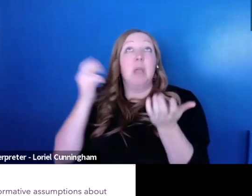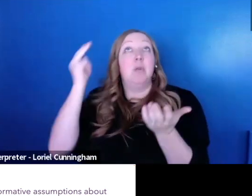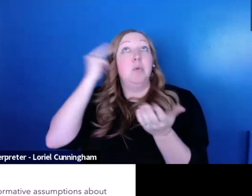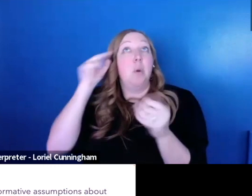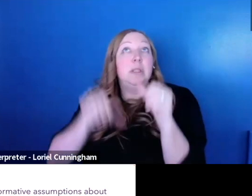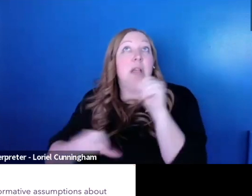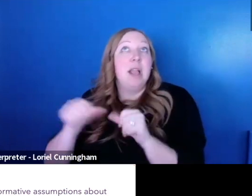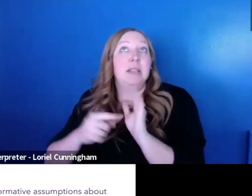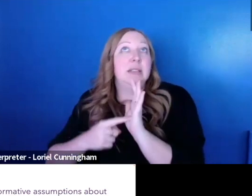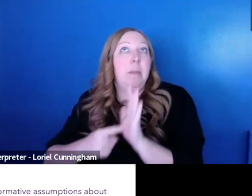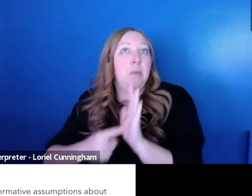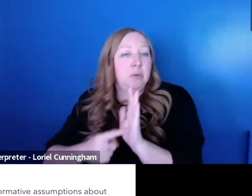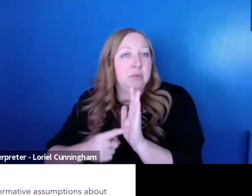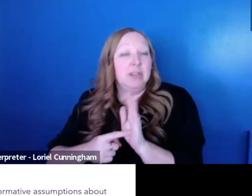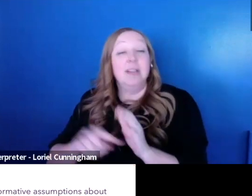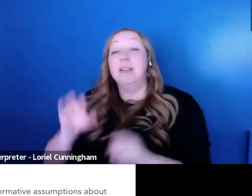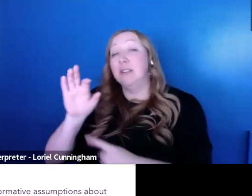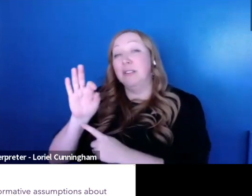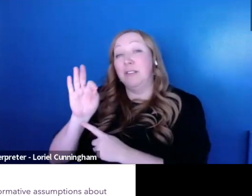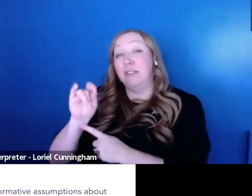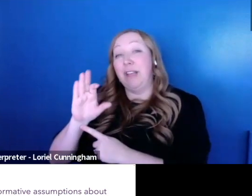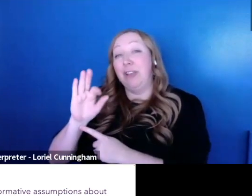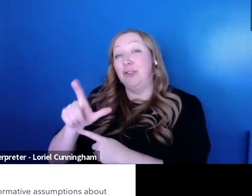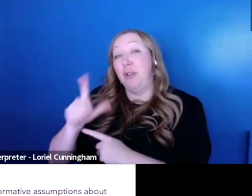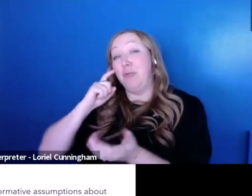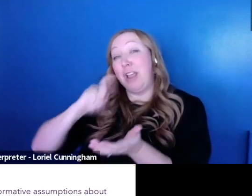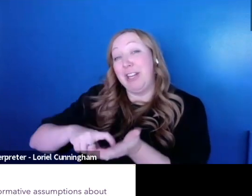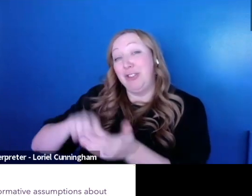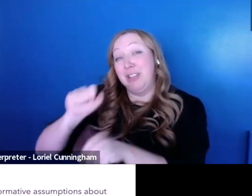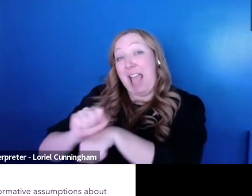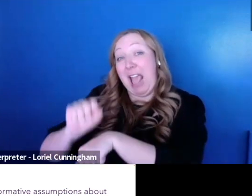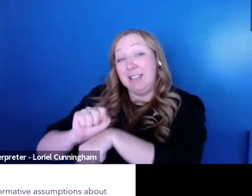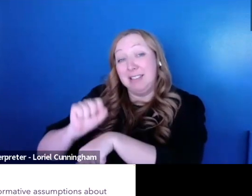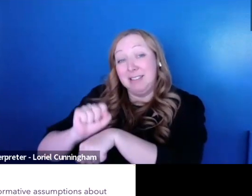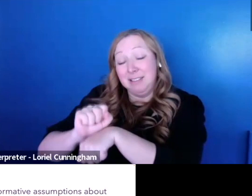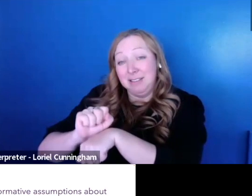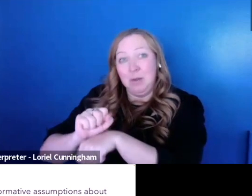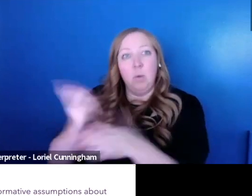kind of tasks. These tasks that we use that are usually